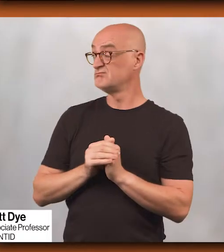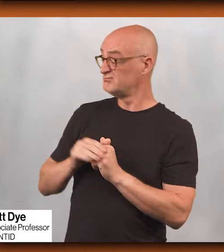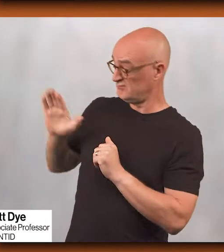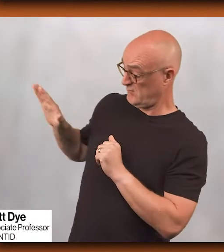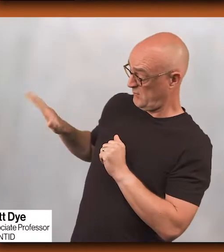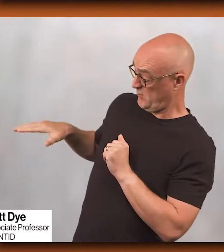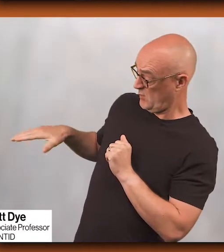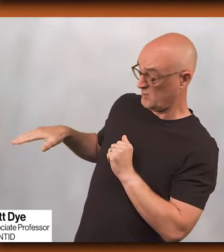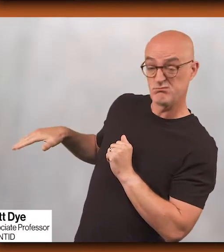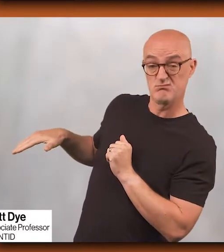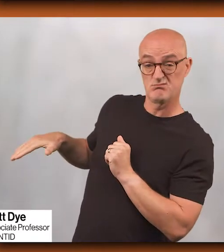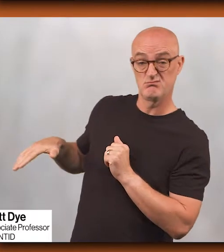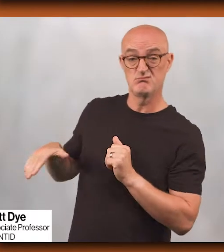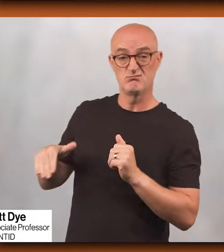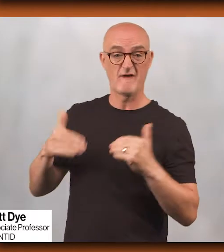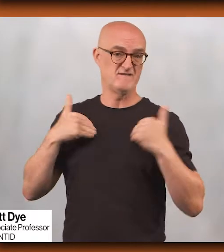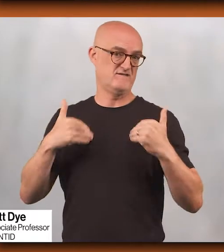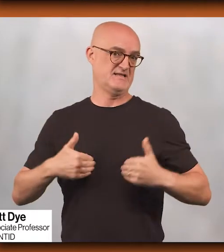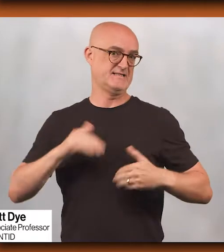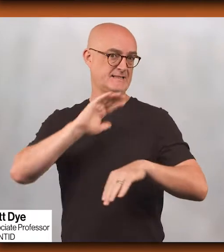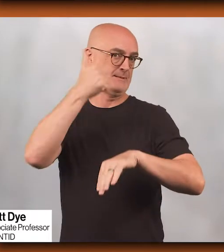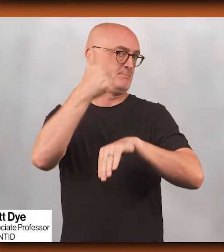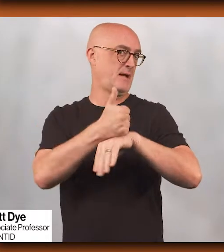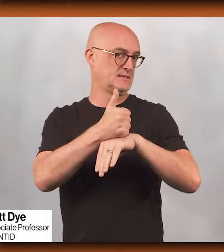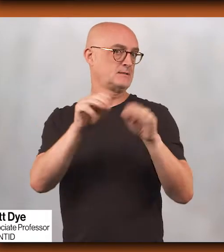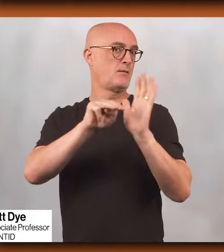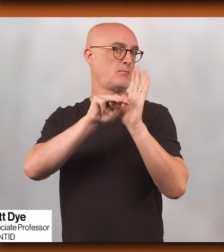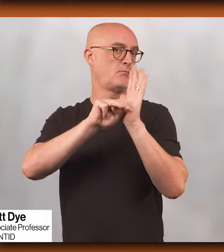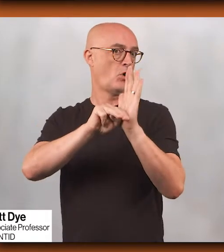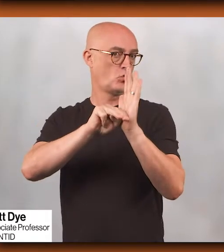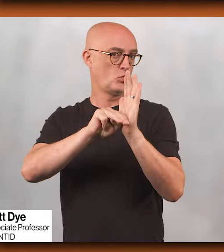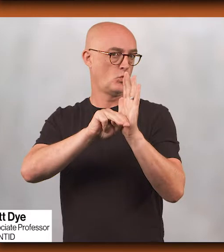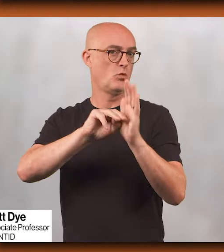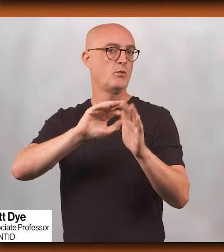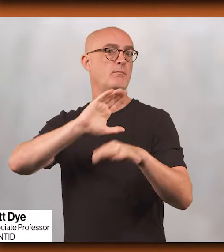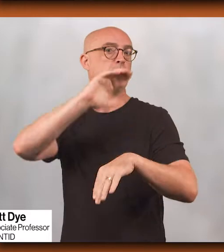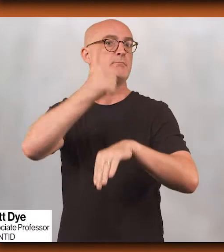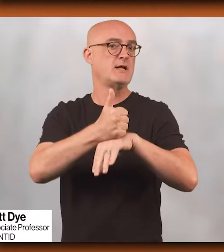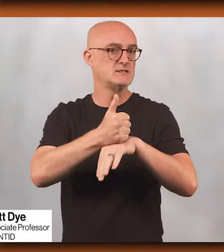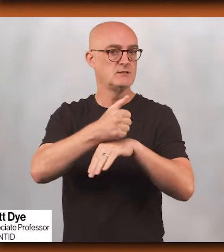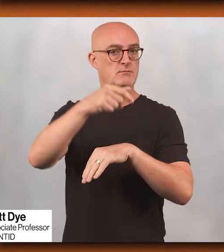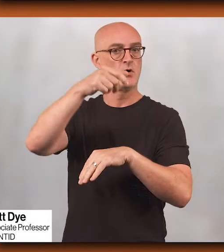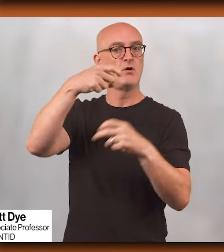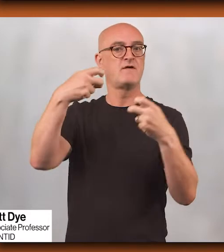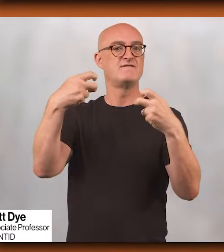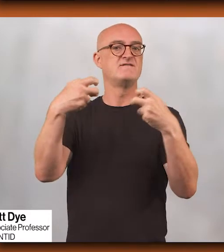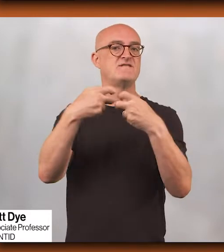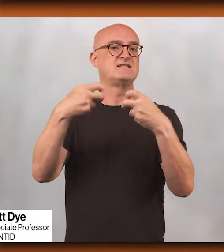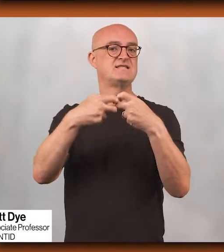and then on the bottom, we have a physically-based representation of the same skeleton running